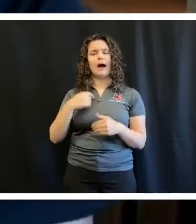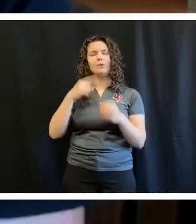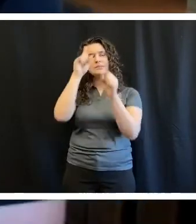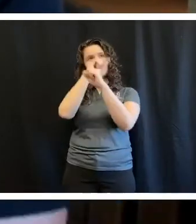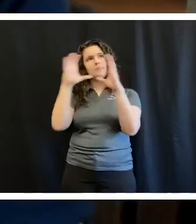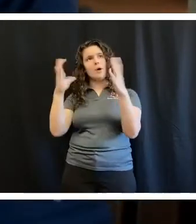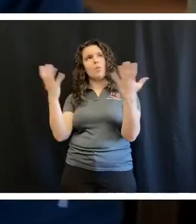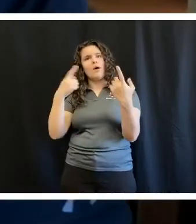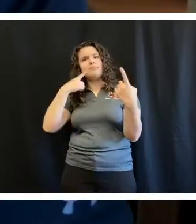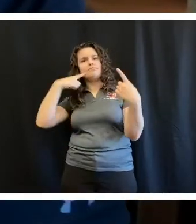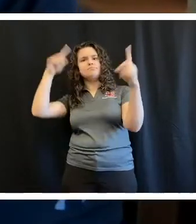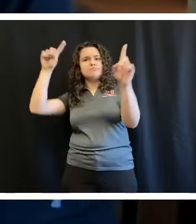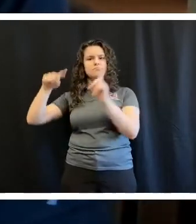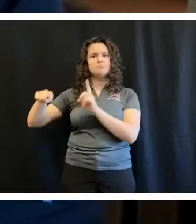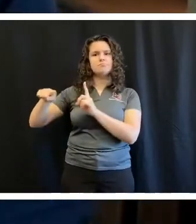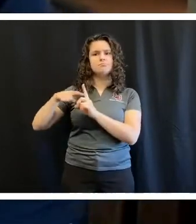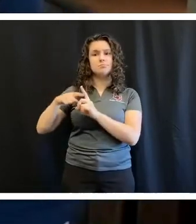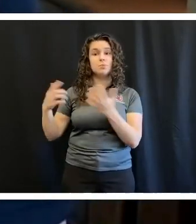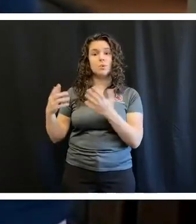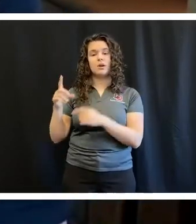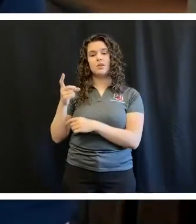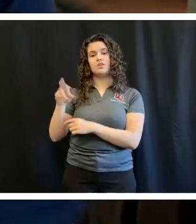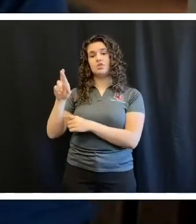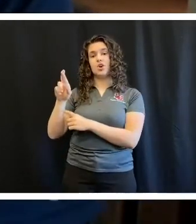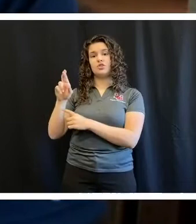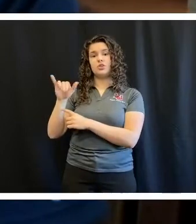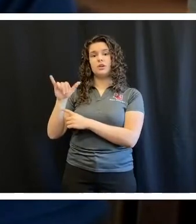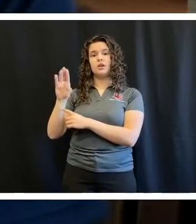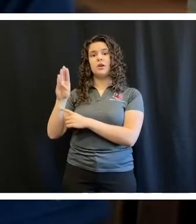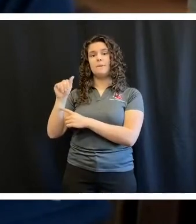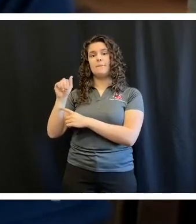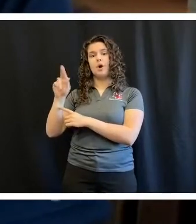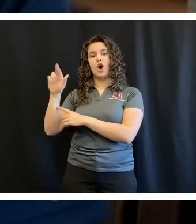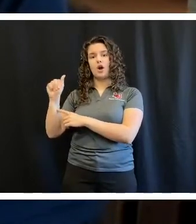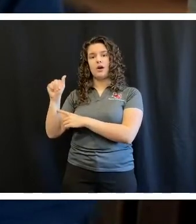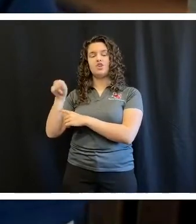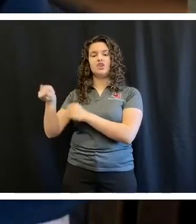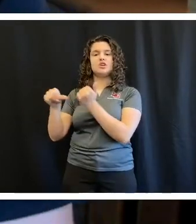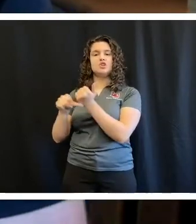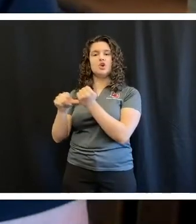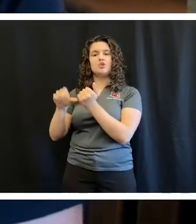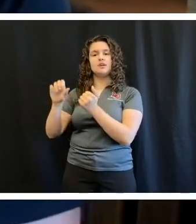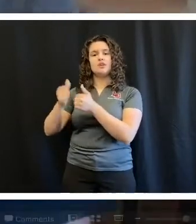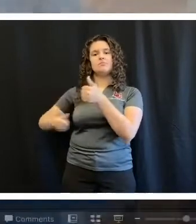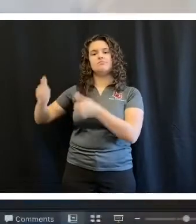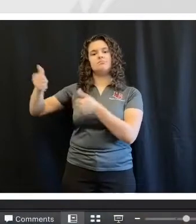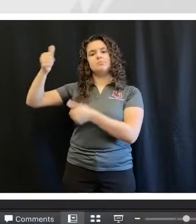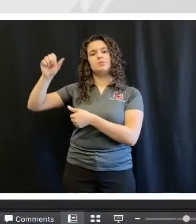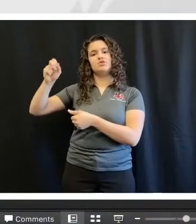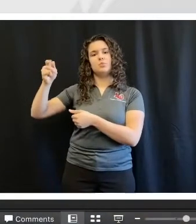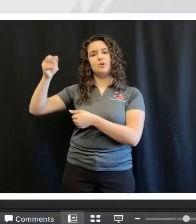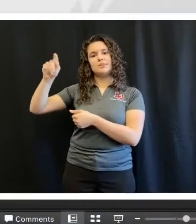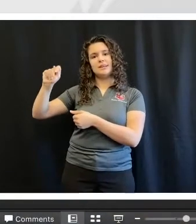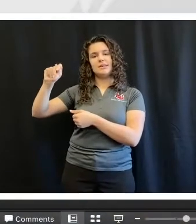One of those is Dr. Barbara Ybarra, who's the Associate Superintendent for Teaching and Learning at Bryan ISD.